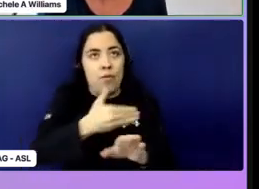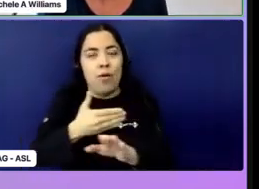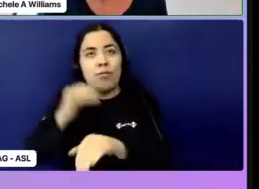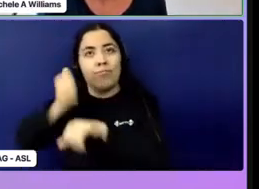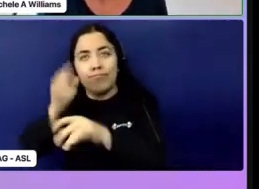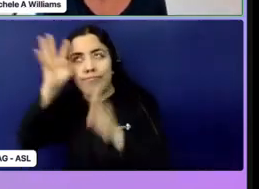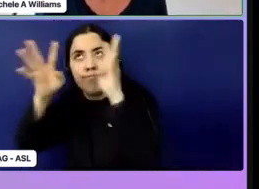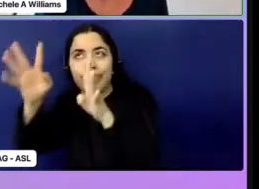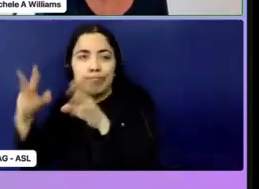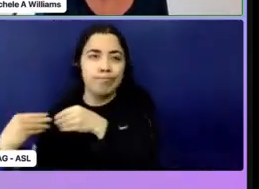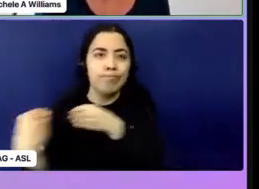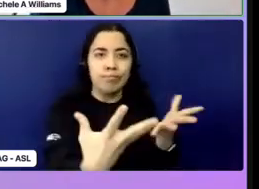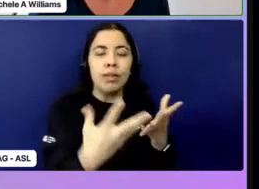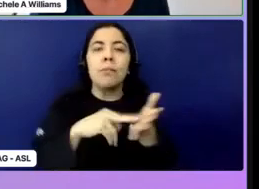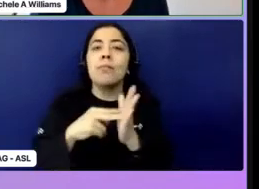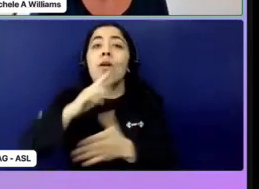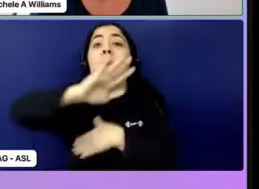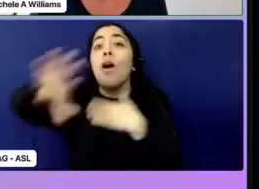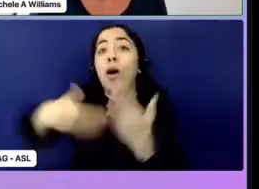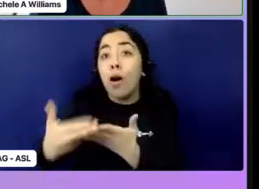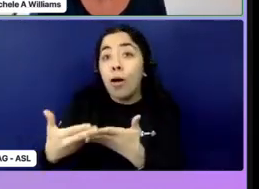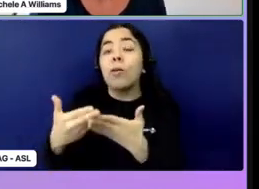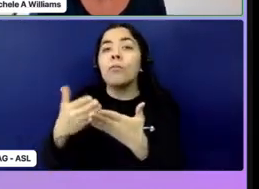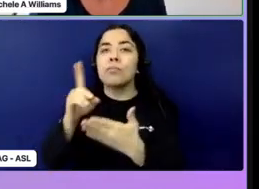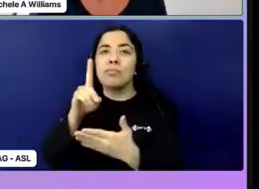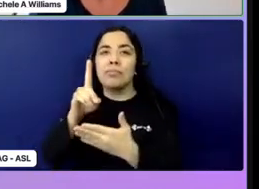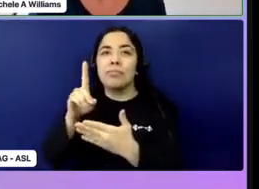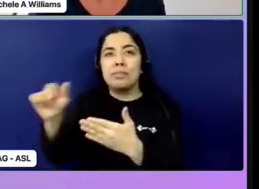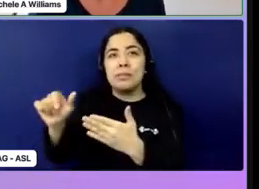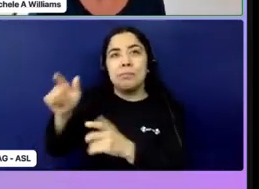then if we fit that in. Then the next way to shift left is